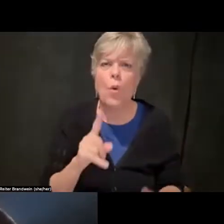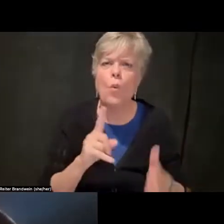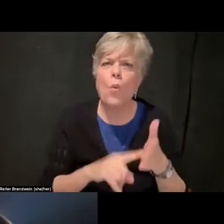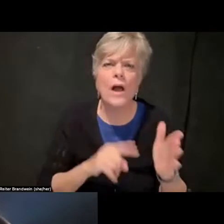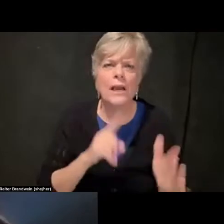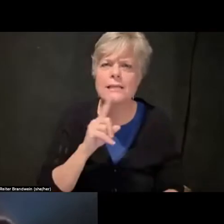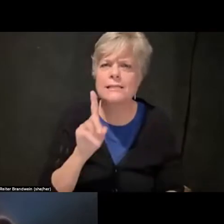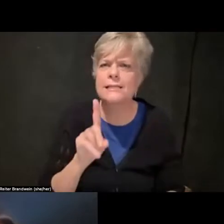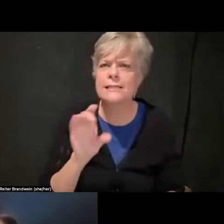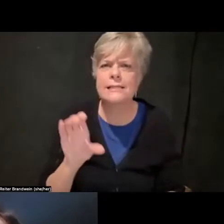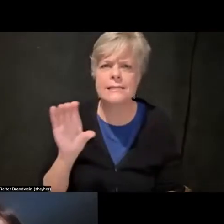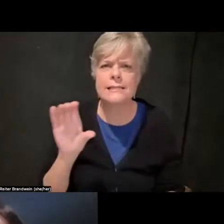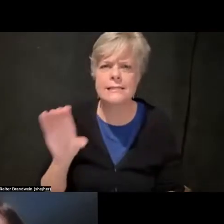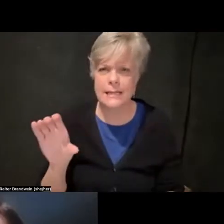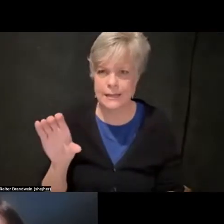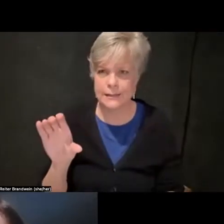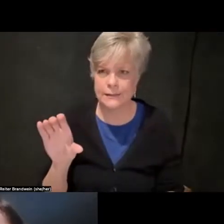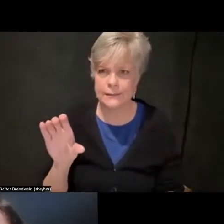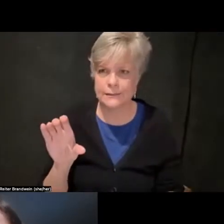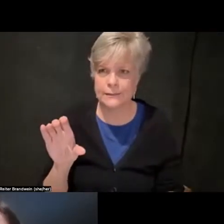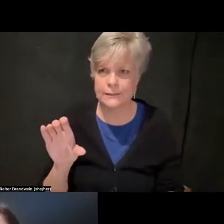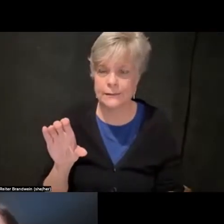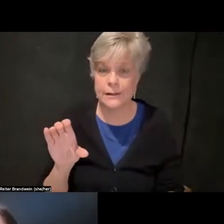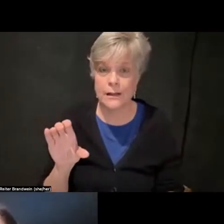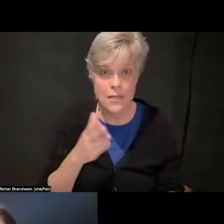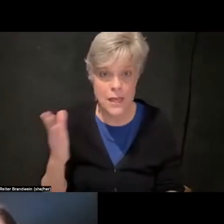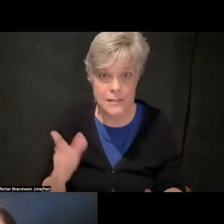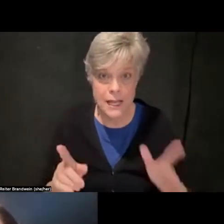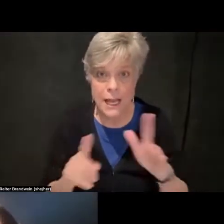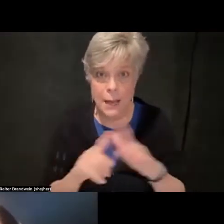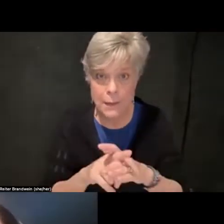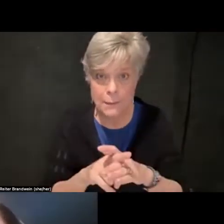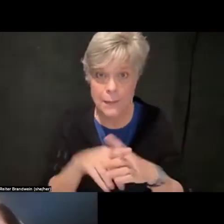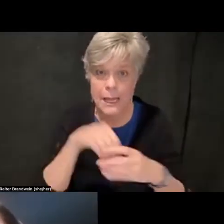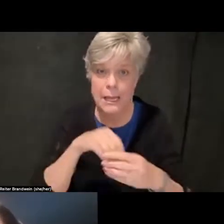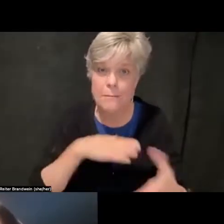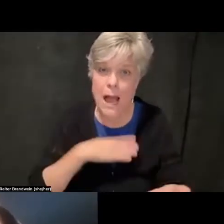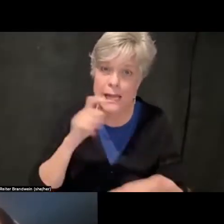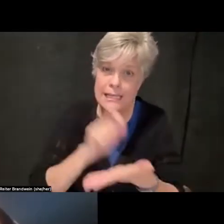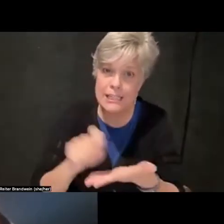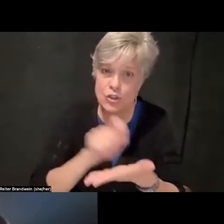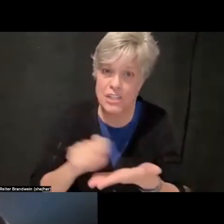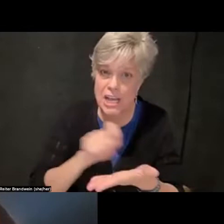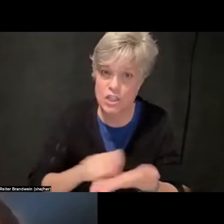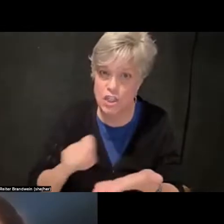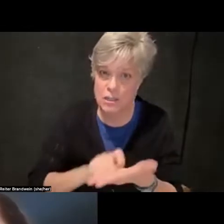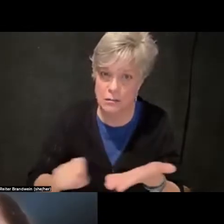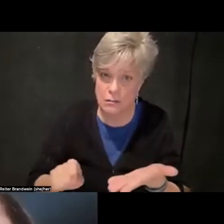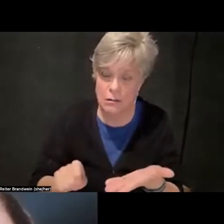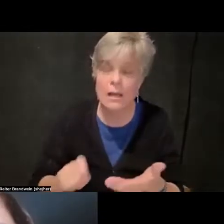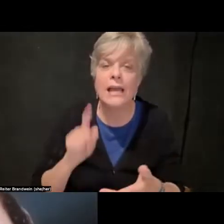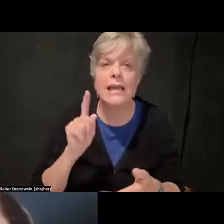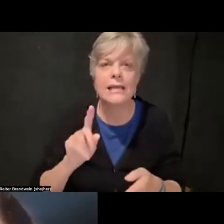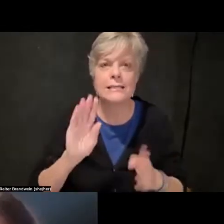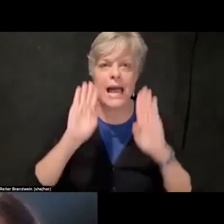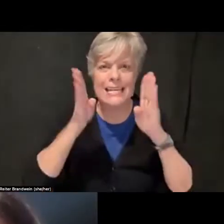And things that came up in my dissertation were the dedicated space, physical space,